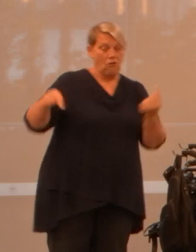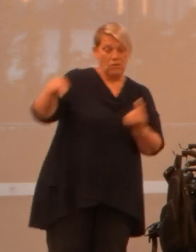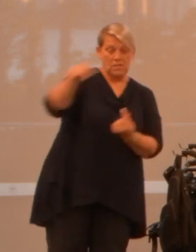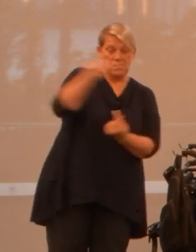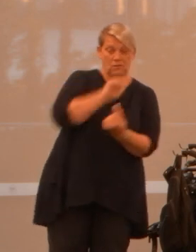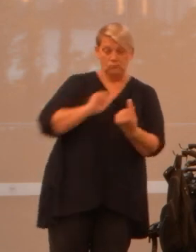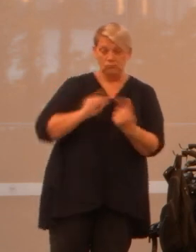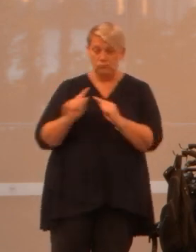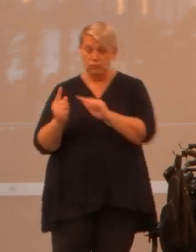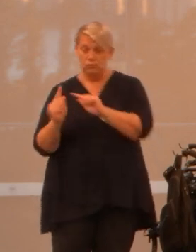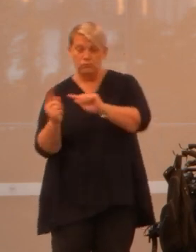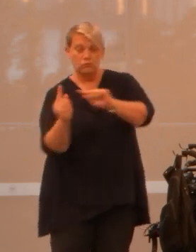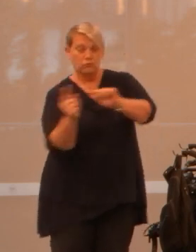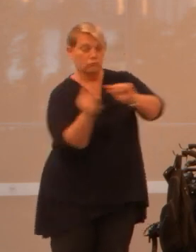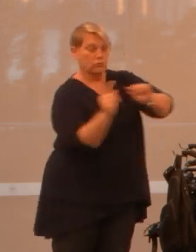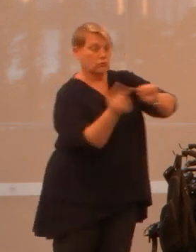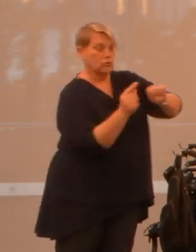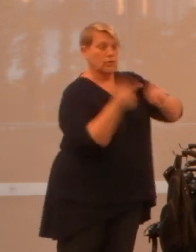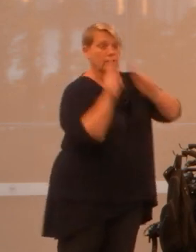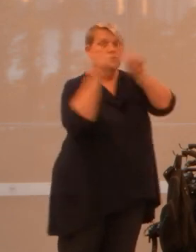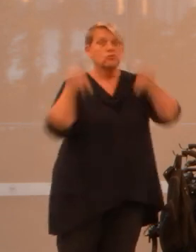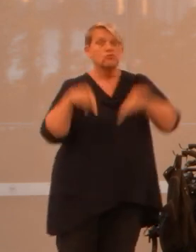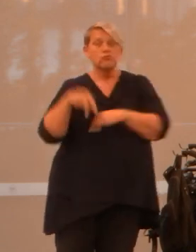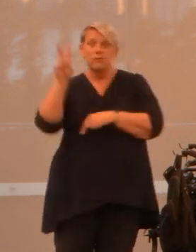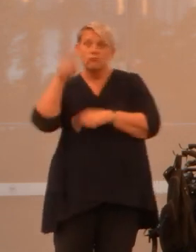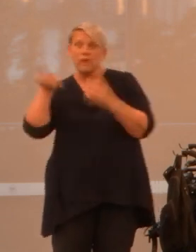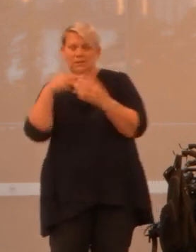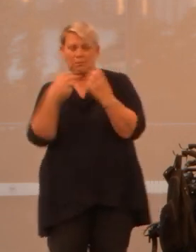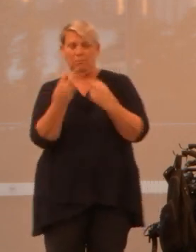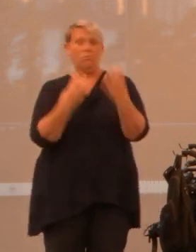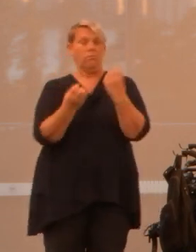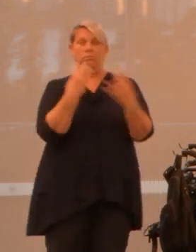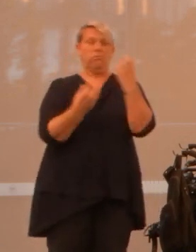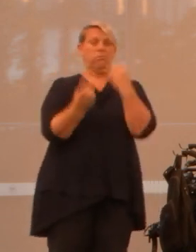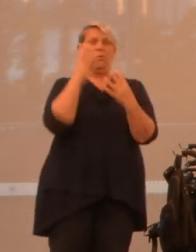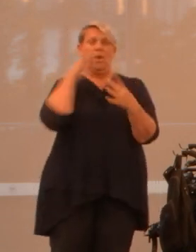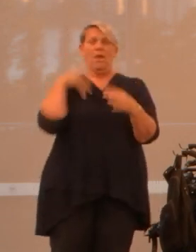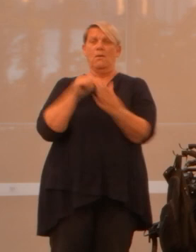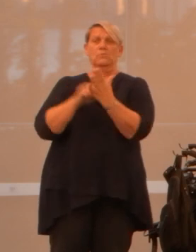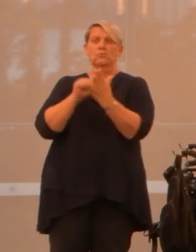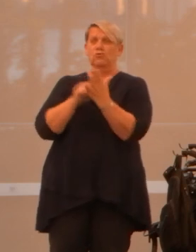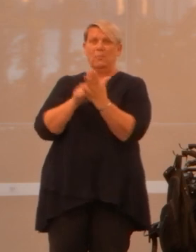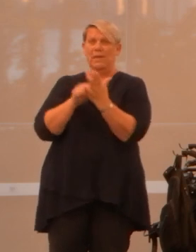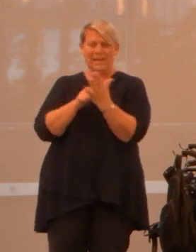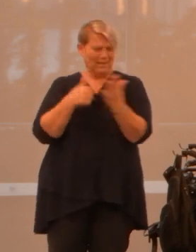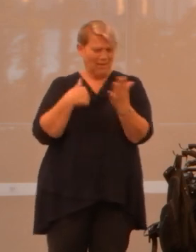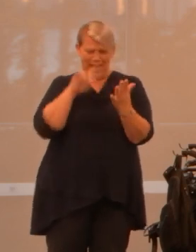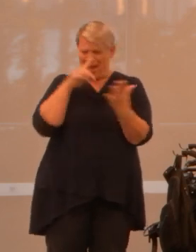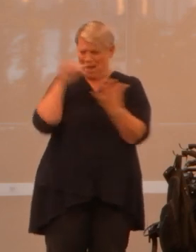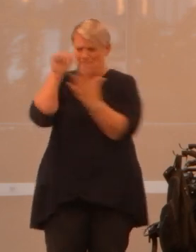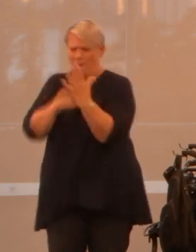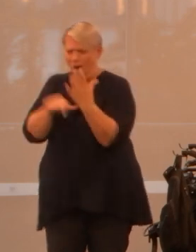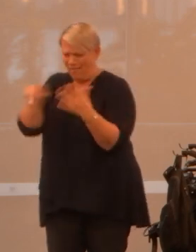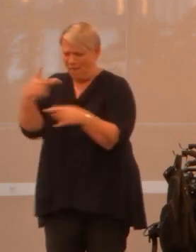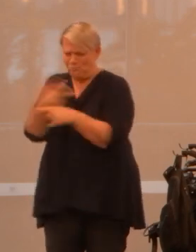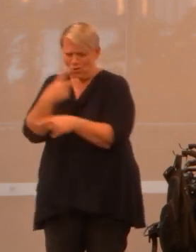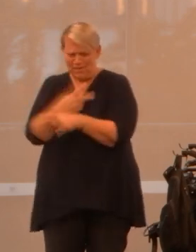my screenreader spits out random stuff while I'm shopping, I'm probably not going to be able to buy your product.